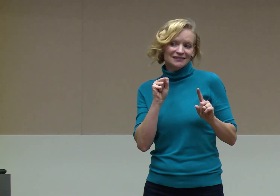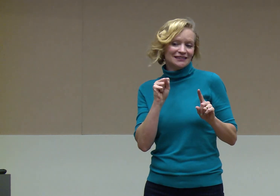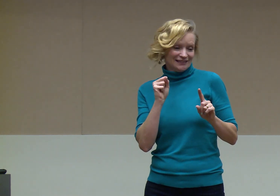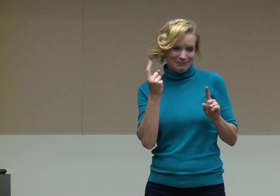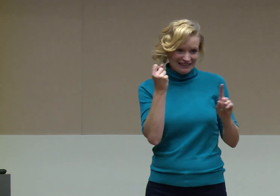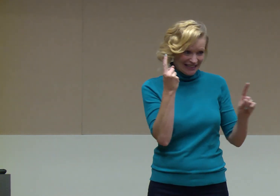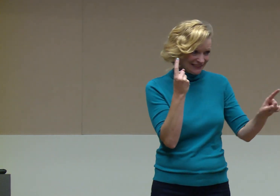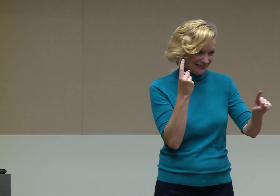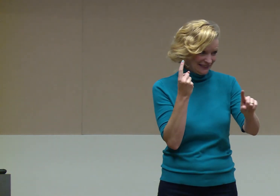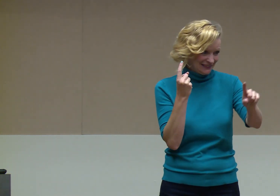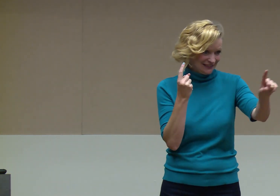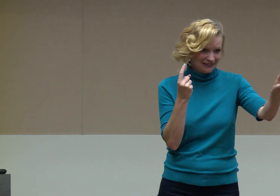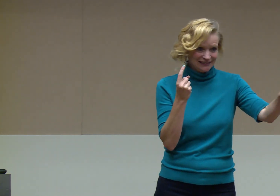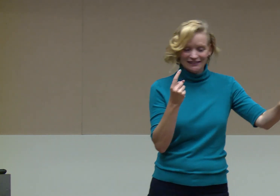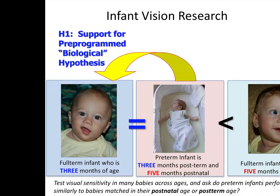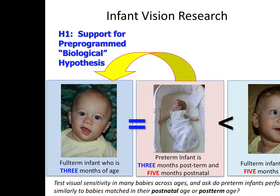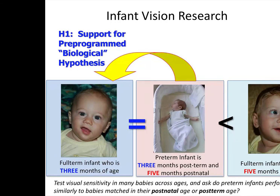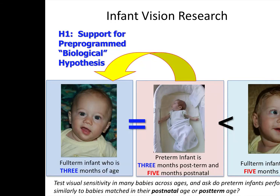Does that make sense how that's done?